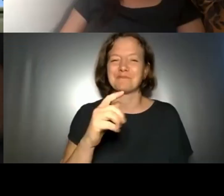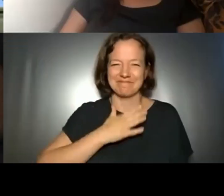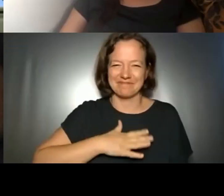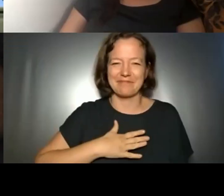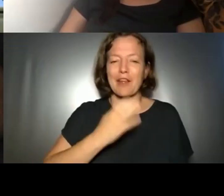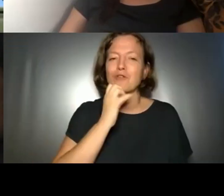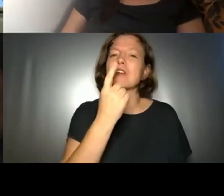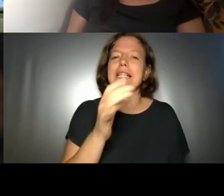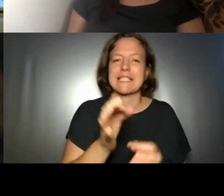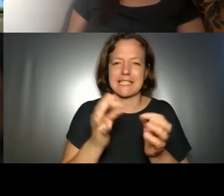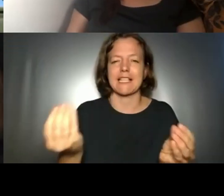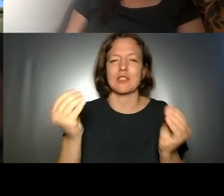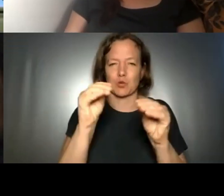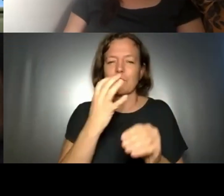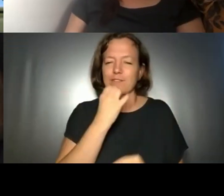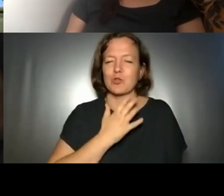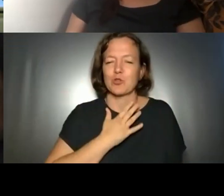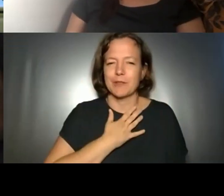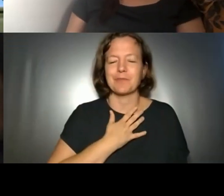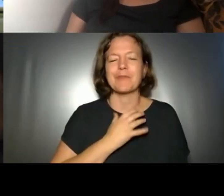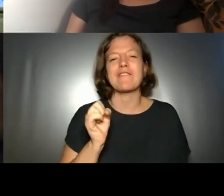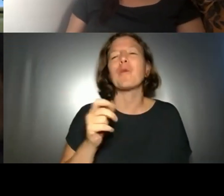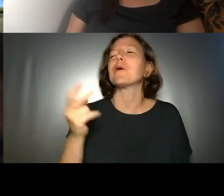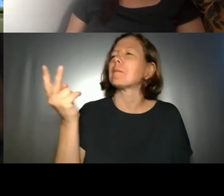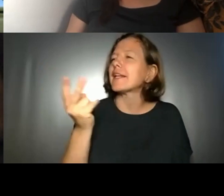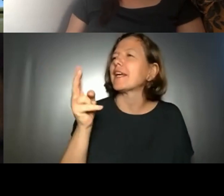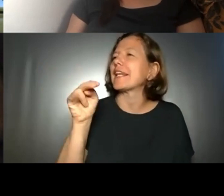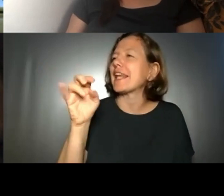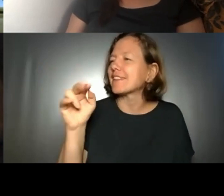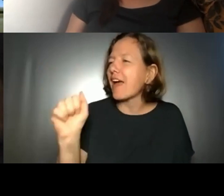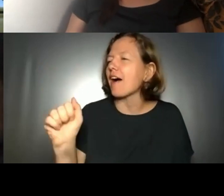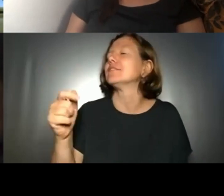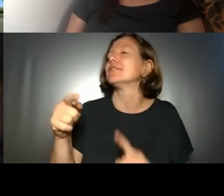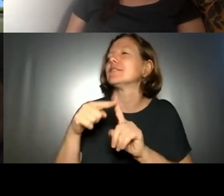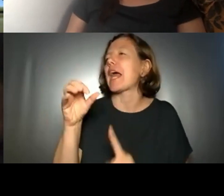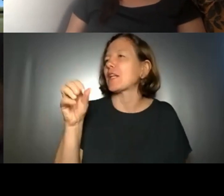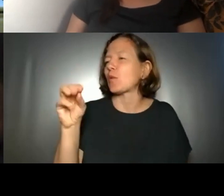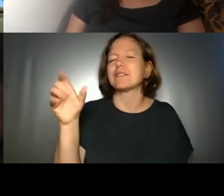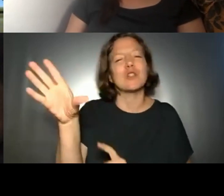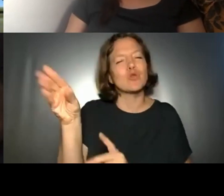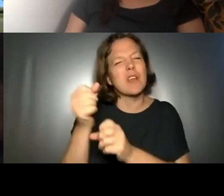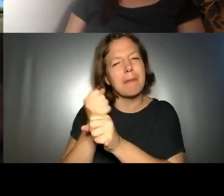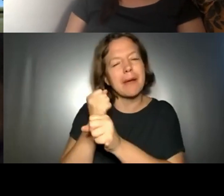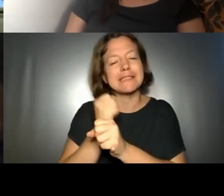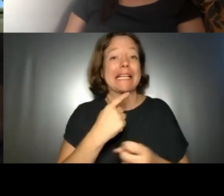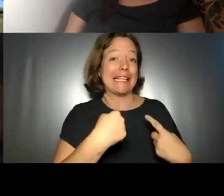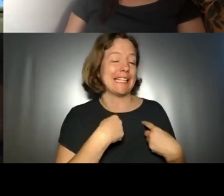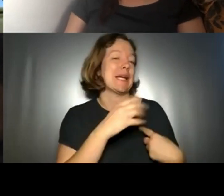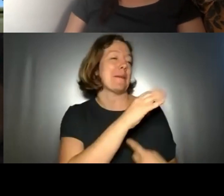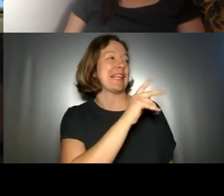Nina and Edwin, you work together, Kate and I have worked together for this conference. But also to acknowledge